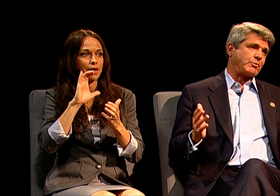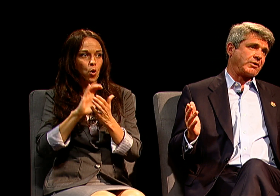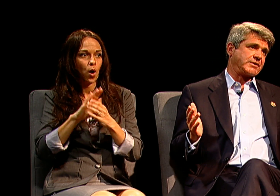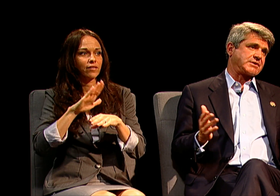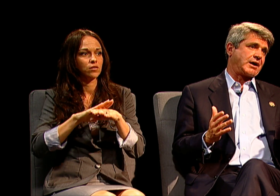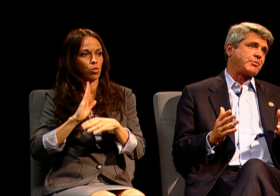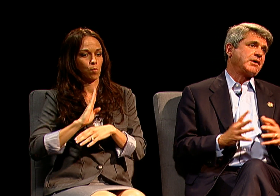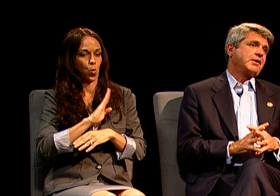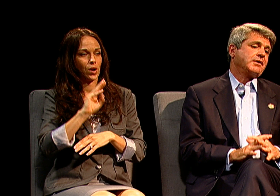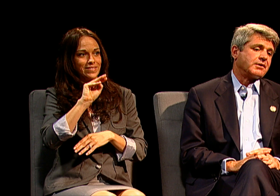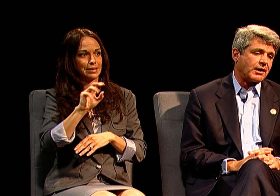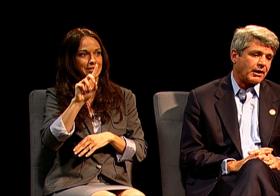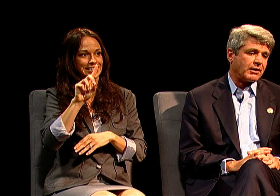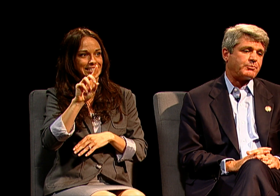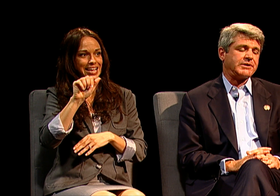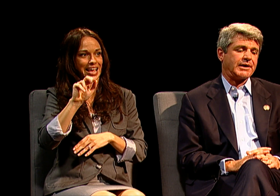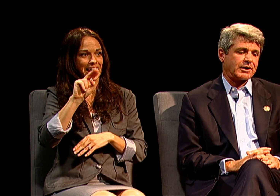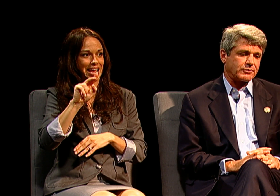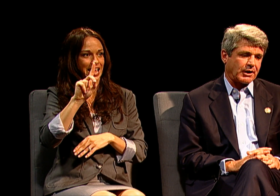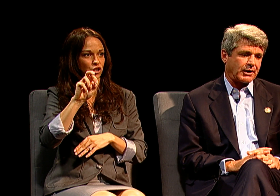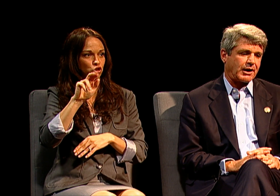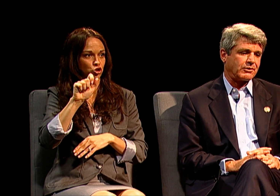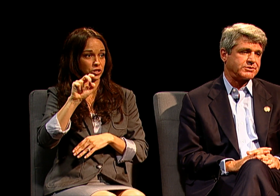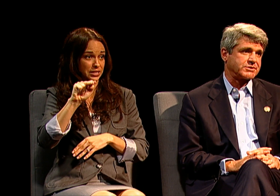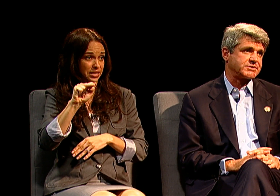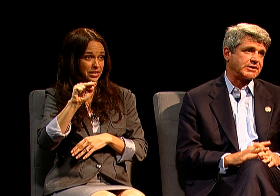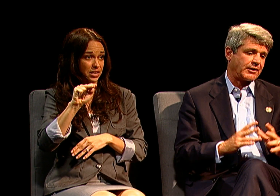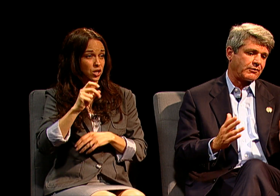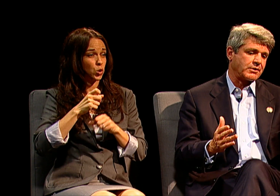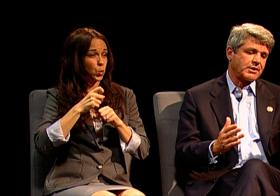WHERE WE BRING THE TOP PEDIATRIC ONCOLOGIST TOGETHER